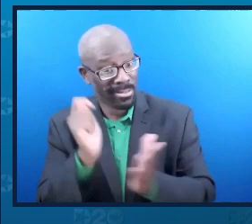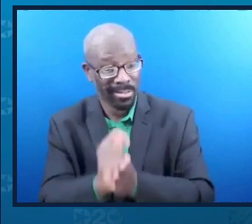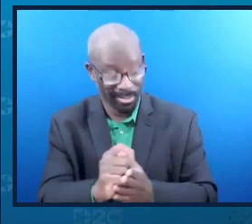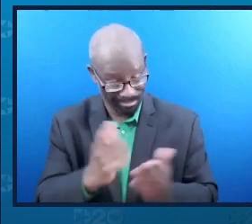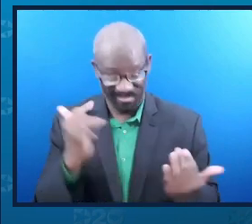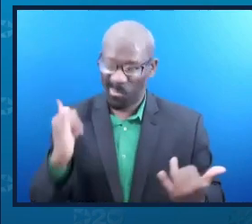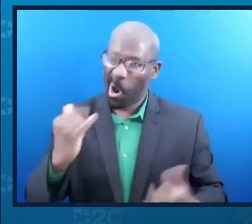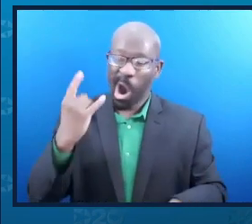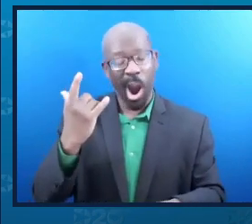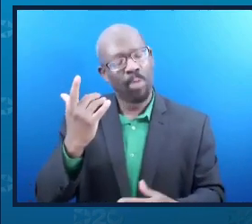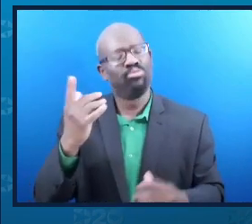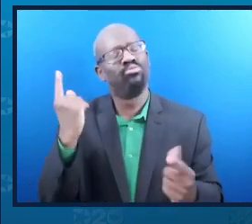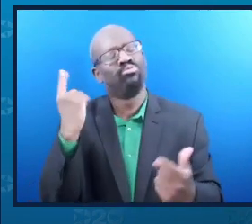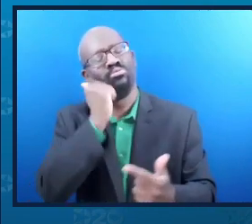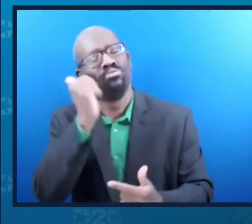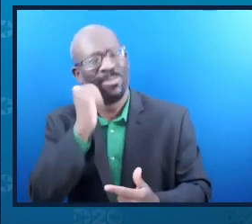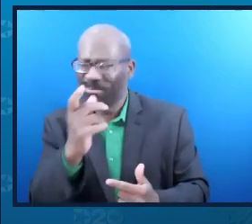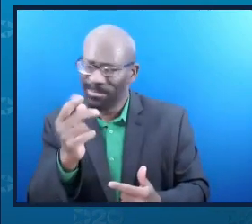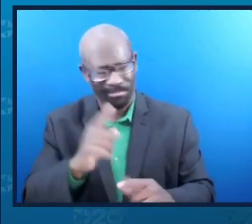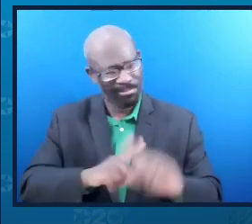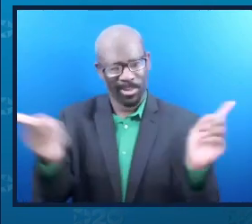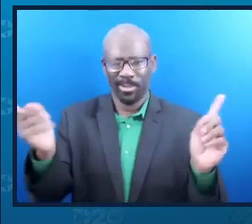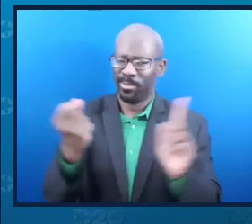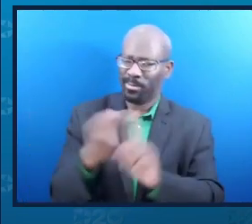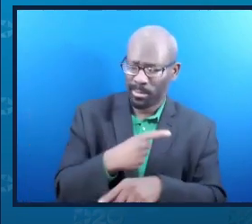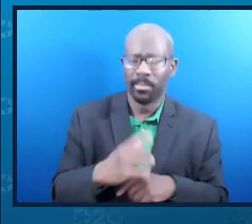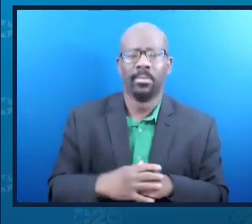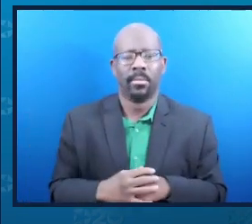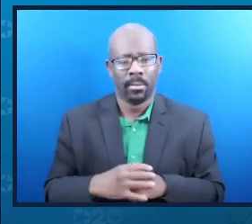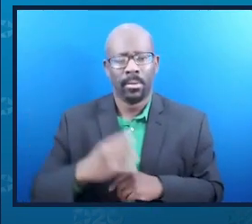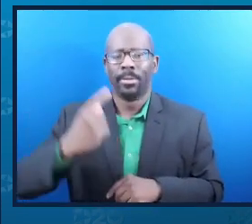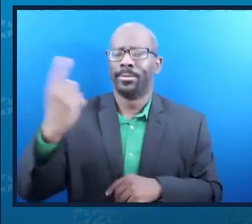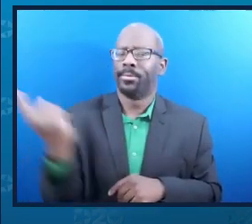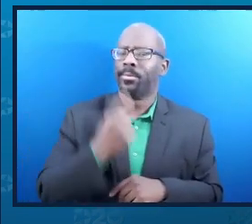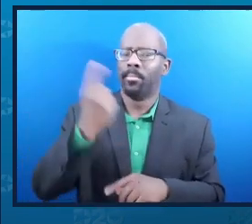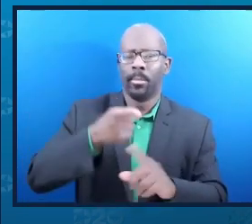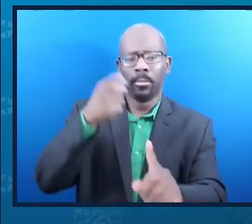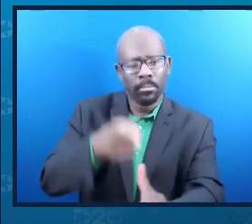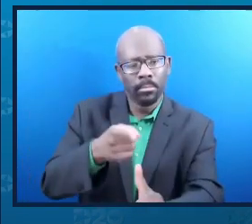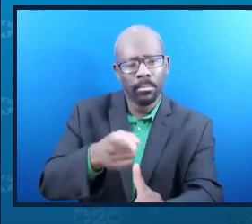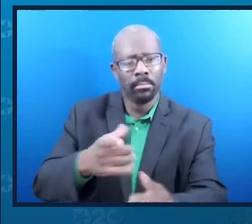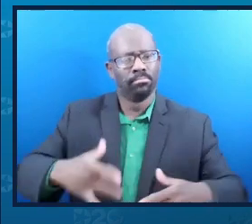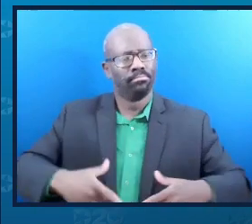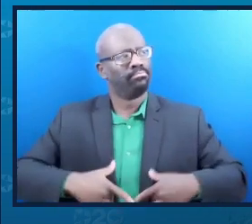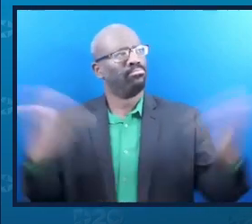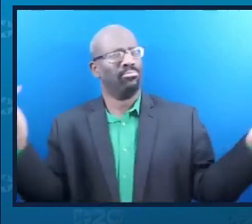SO TONIGHT, I WANT TO TALK AS PLAINLY AS I CAN ABOUT THE